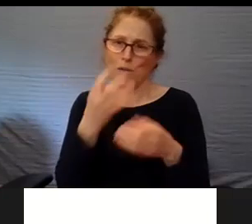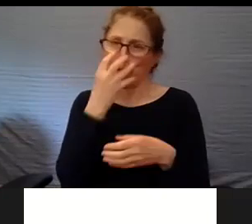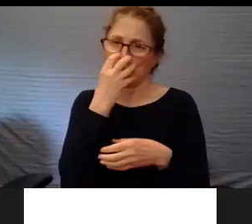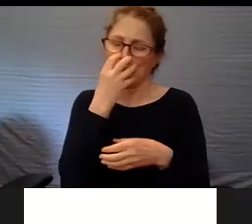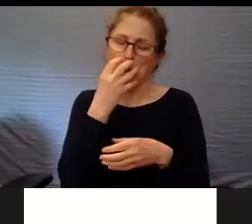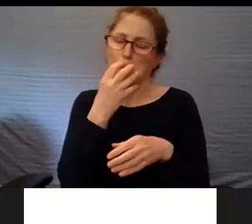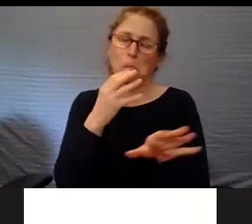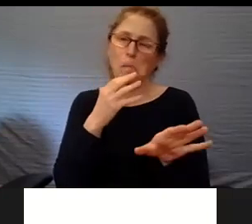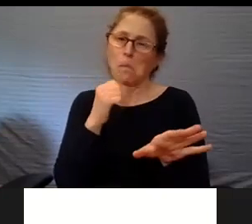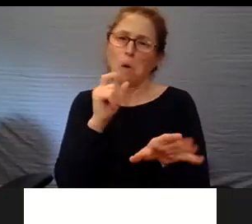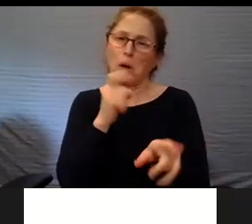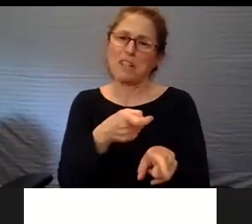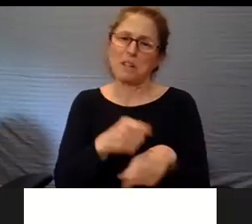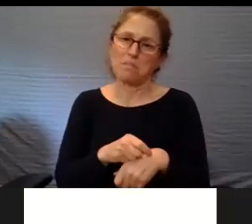going to withhold this ventilator from you.